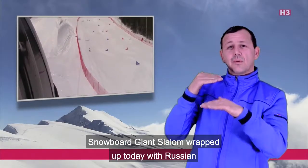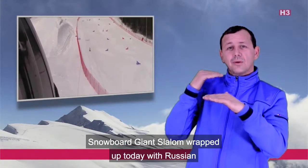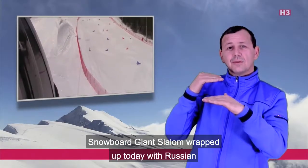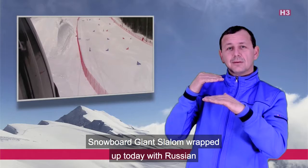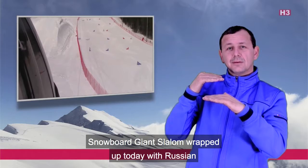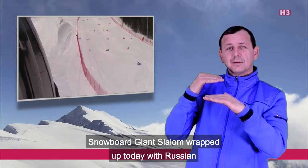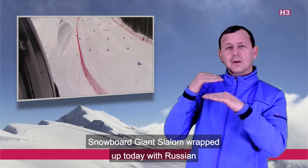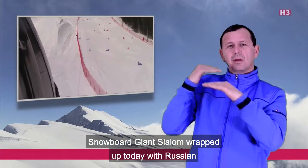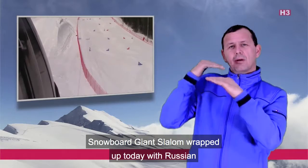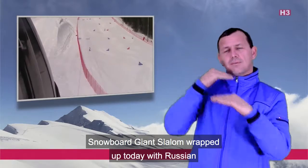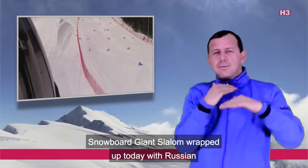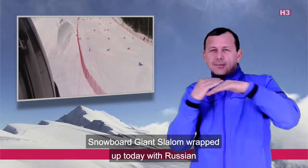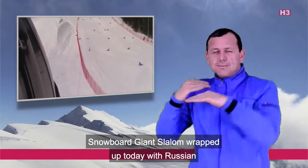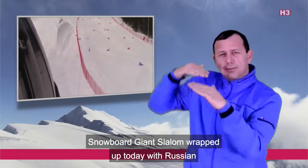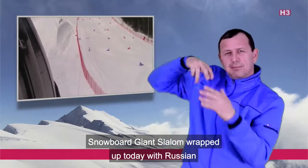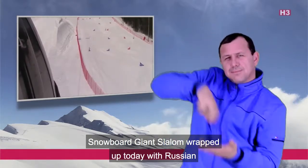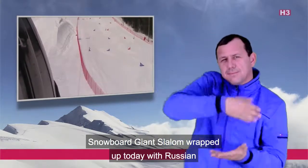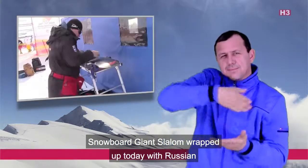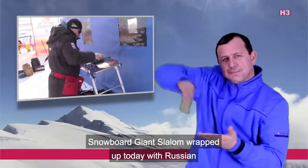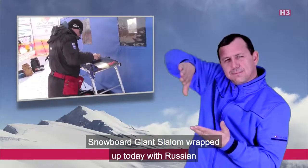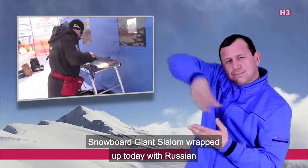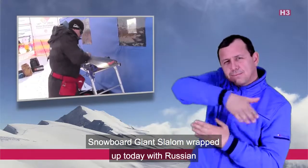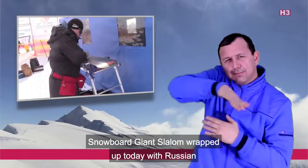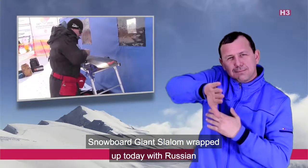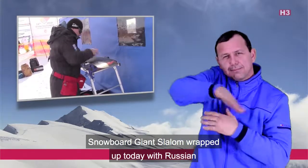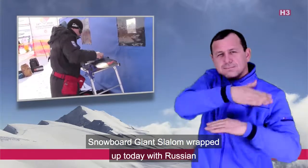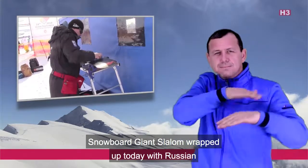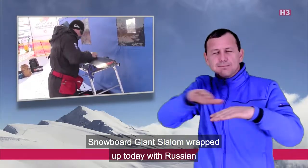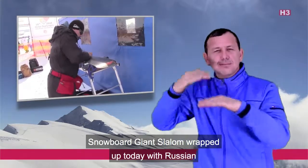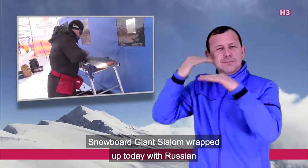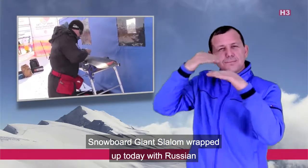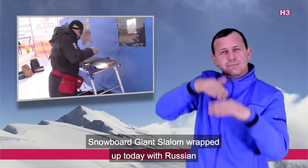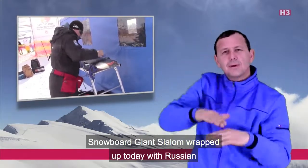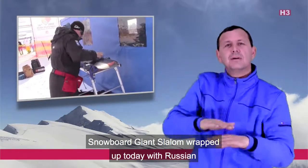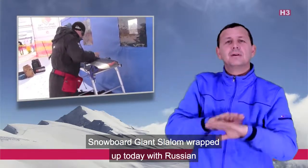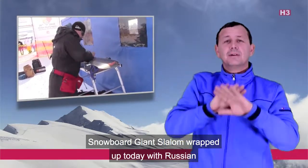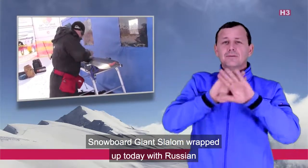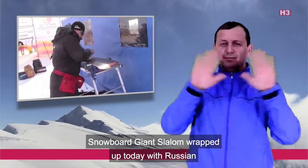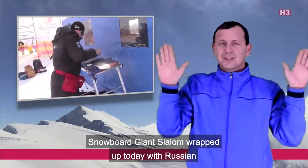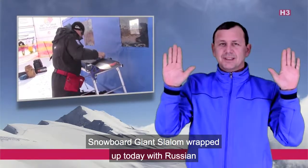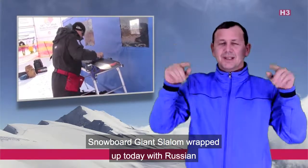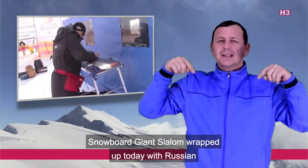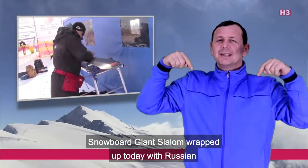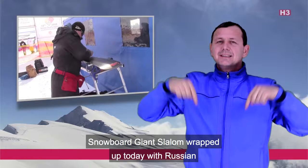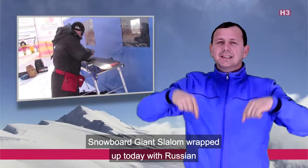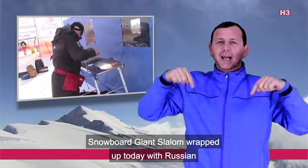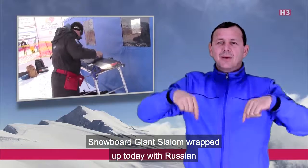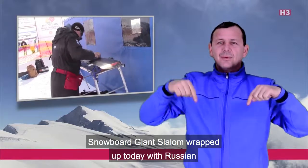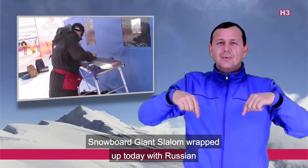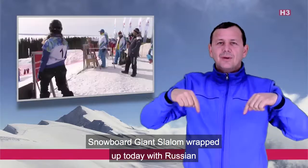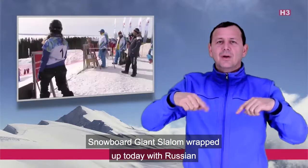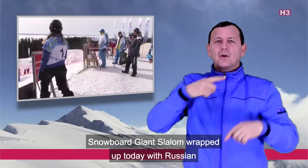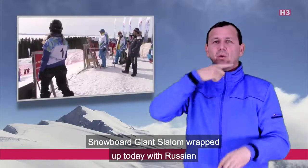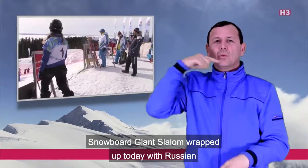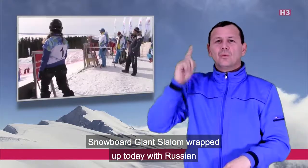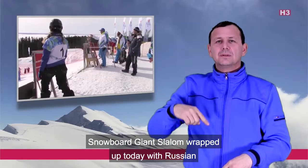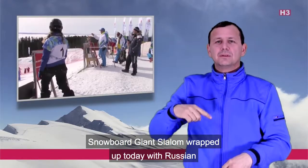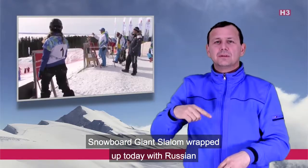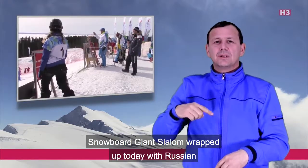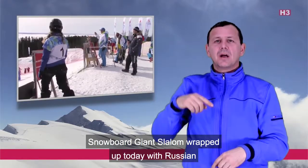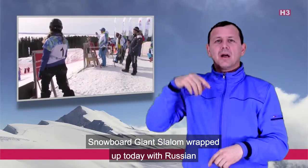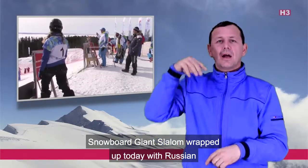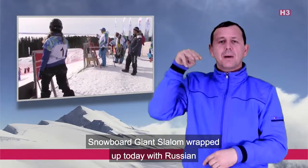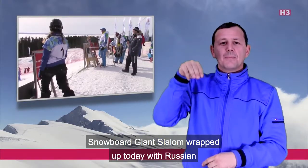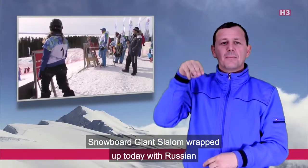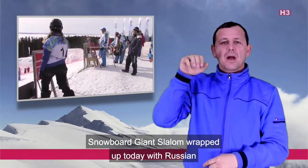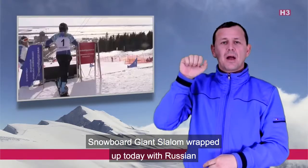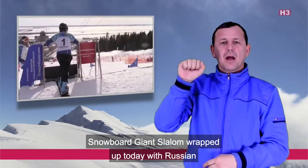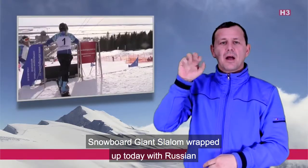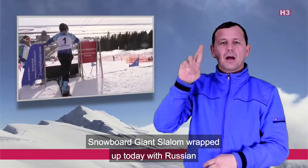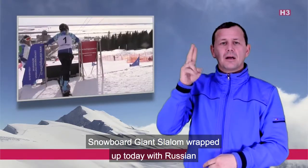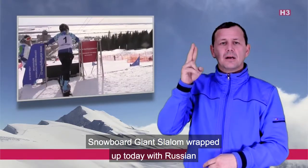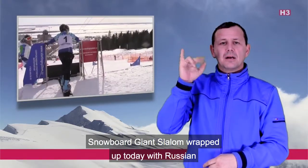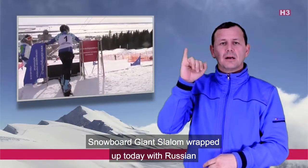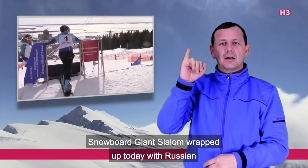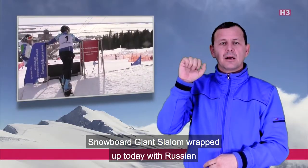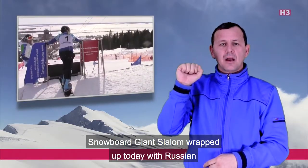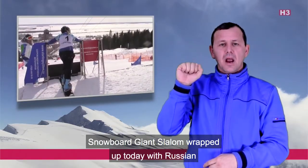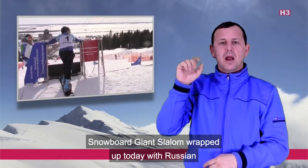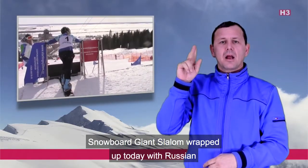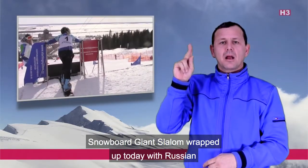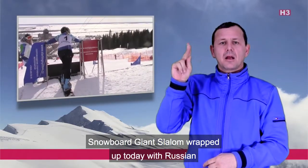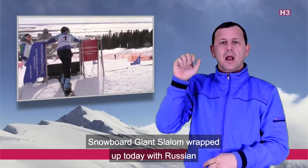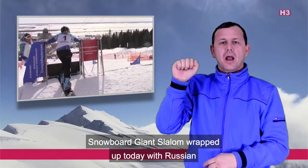Snowboard Giant Slalom wrapped up today with Russian